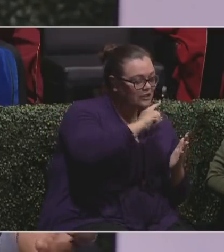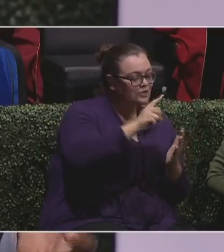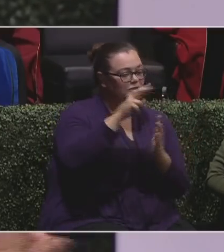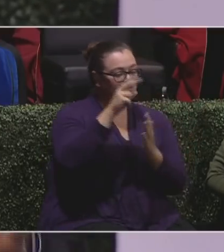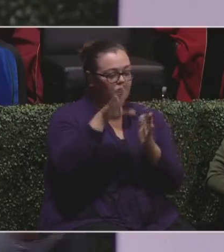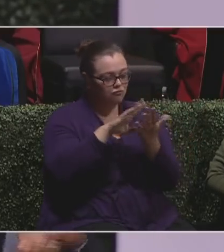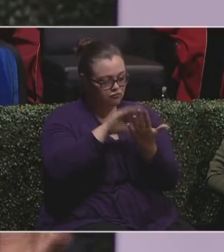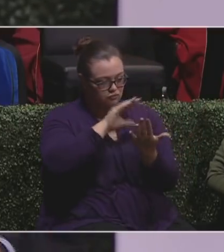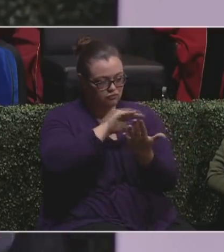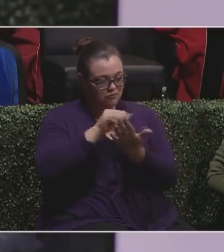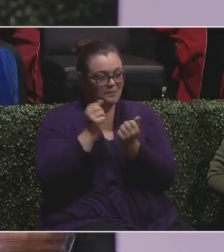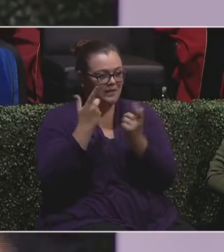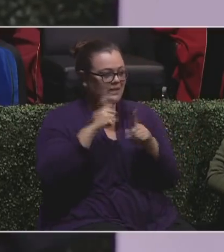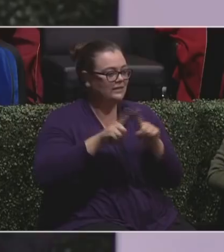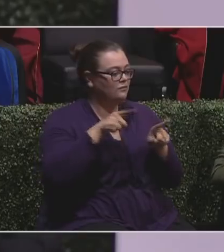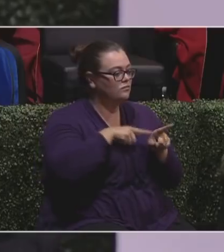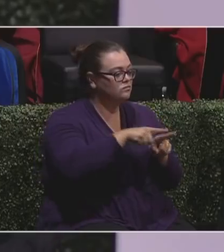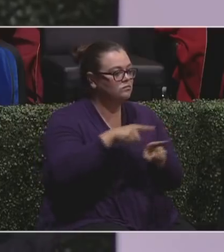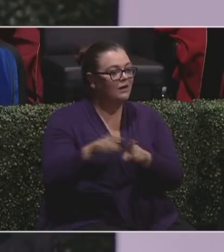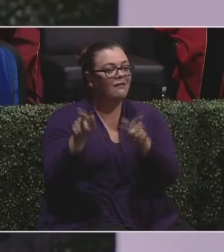ENOUGH IDEAS, AND YOU WILL EVENTUALLY FIND WHAT YOU NEED.